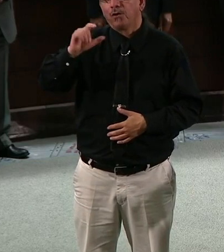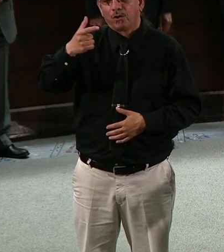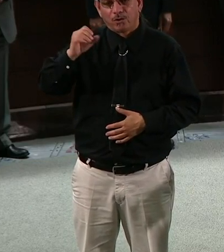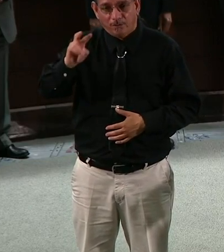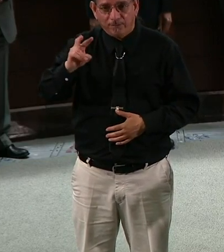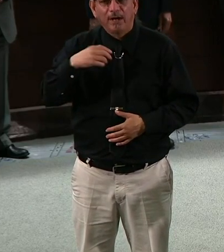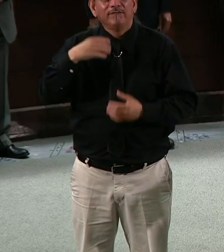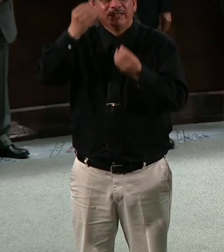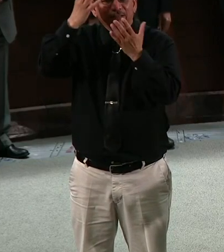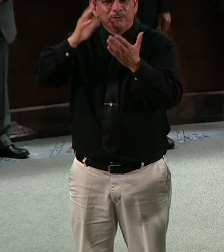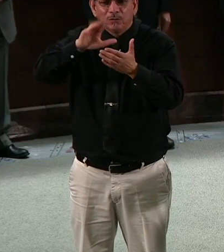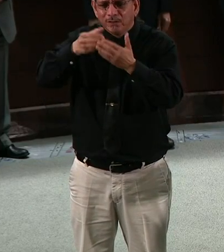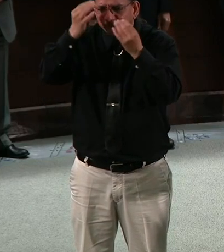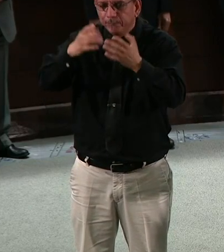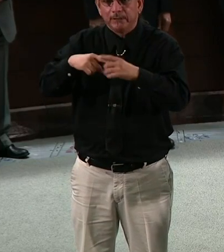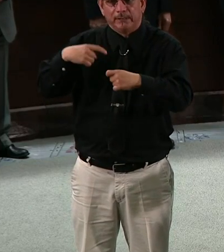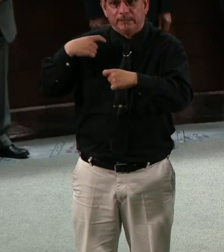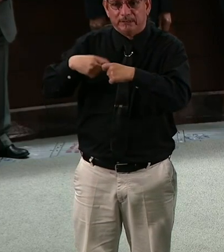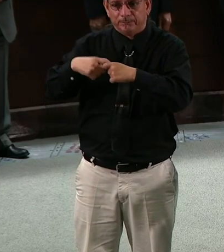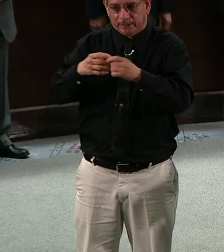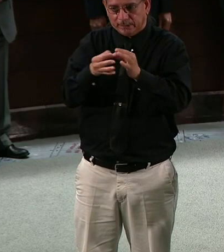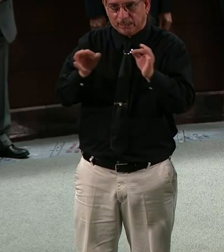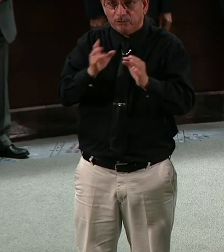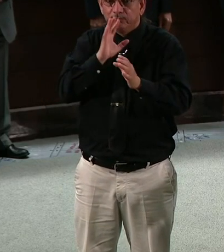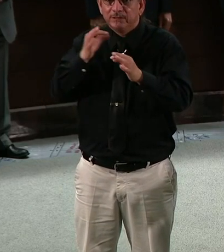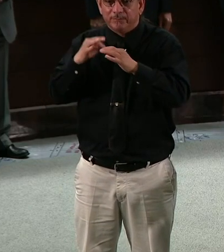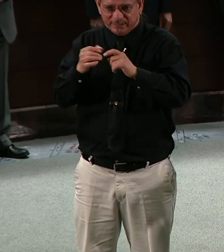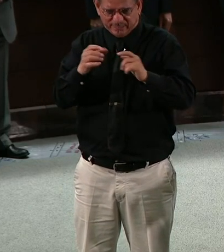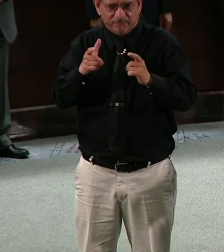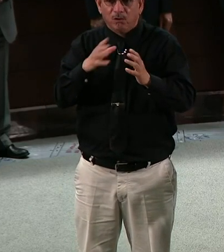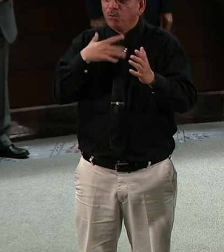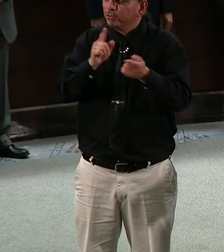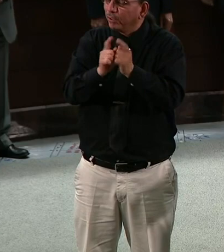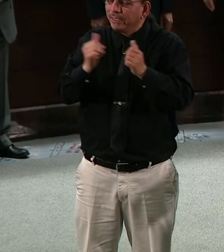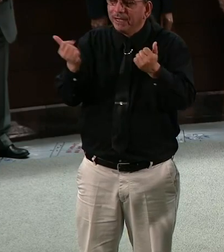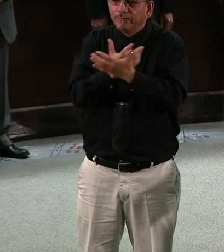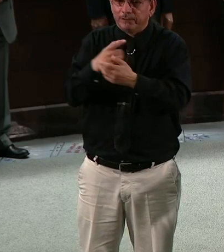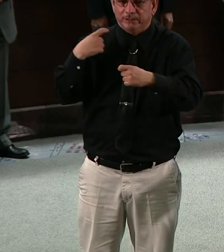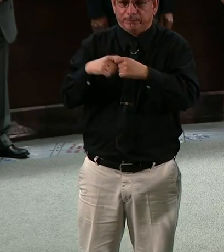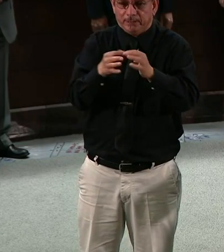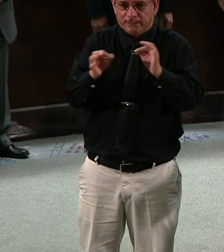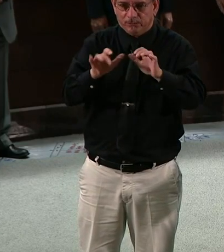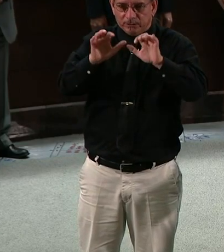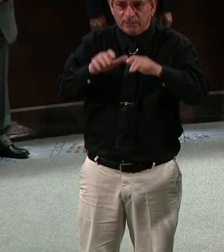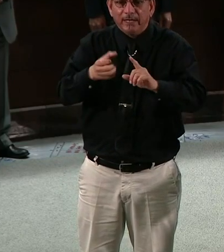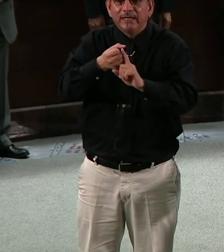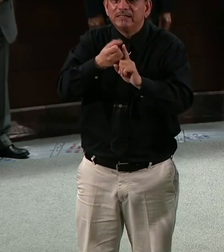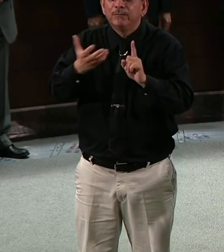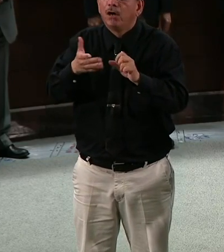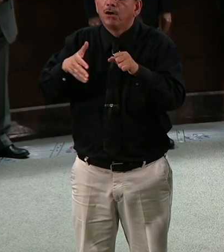THE MEMO SEEMS YANG AND A SAYS THAT WAS THE END OF THOSE YES